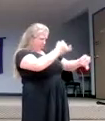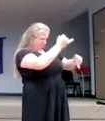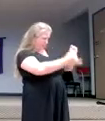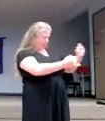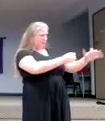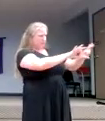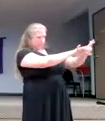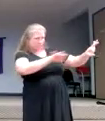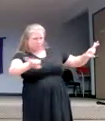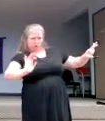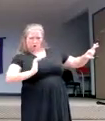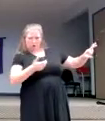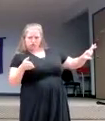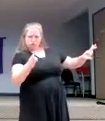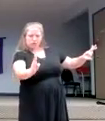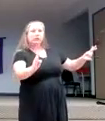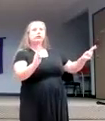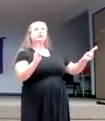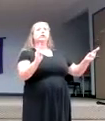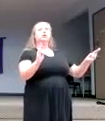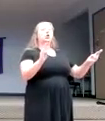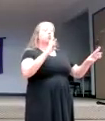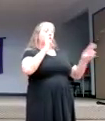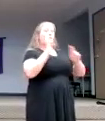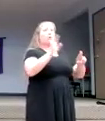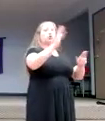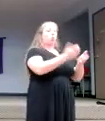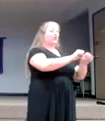of our lateral, do a recording of your septic system. The county requires all of this to